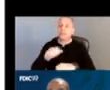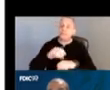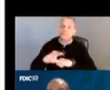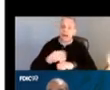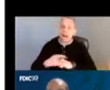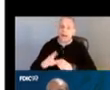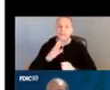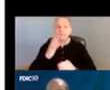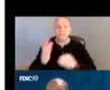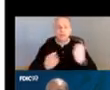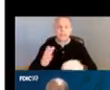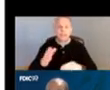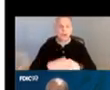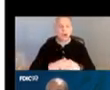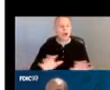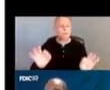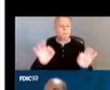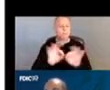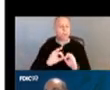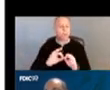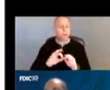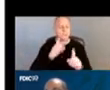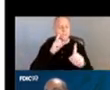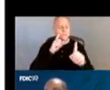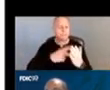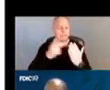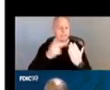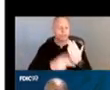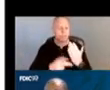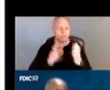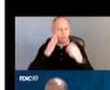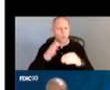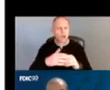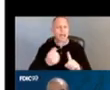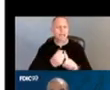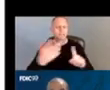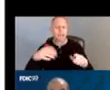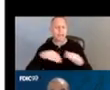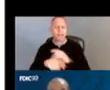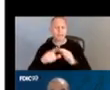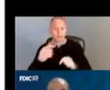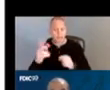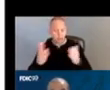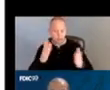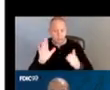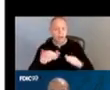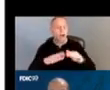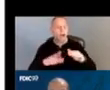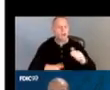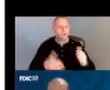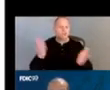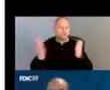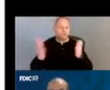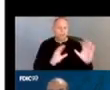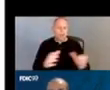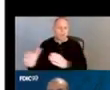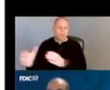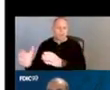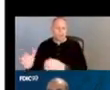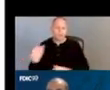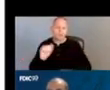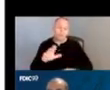on expanding the banking services by the populations. This may include reviewing basic financial